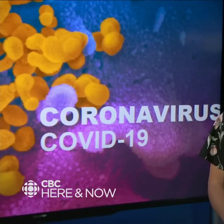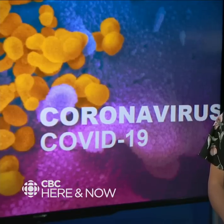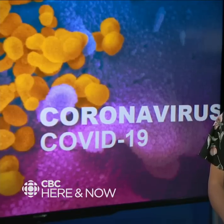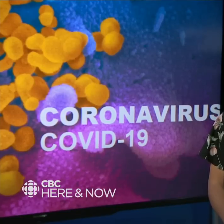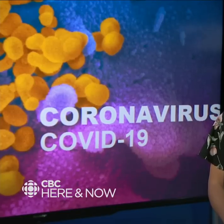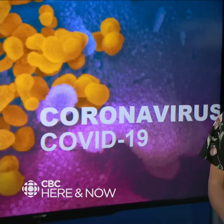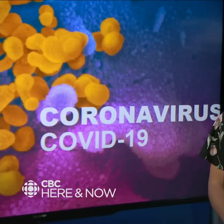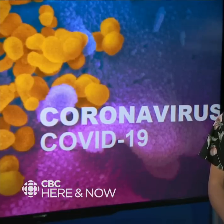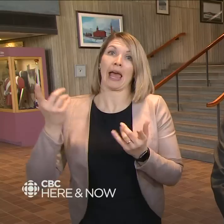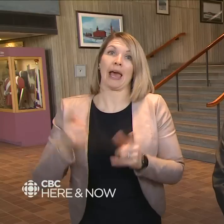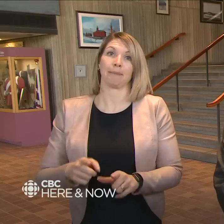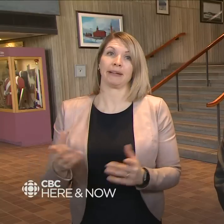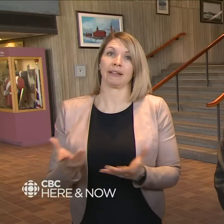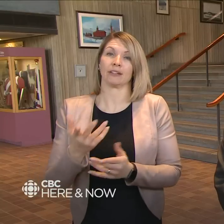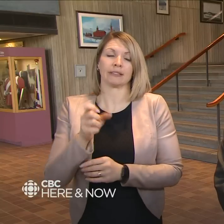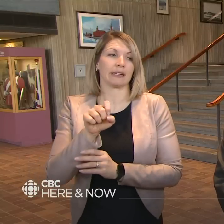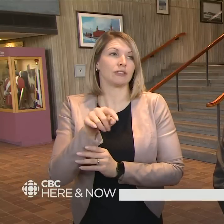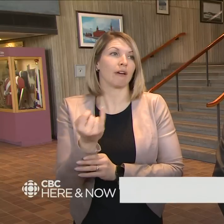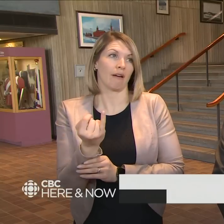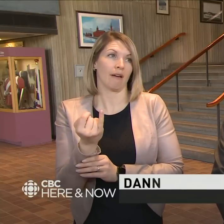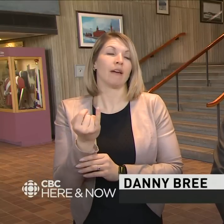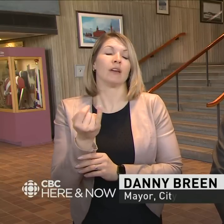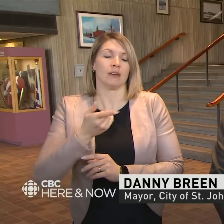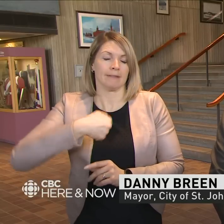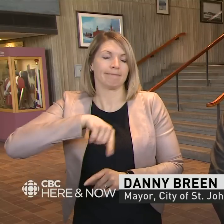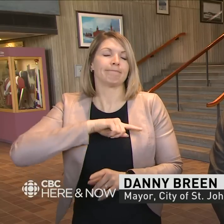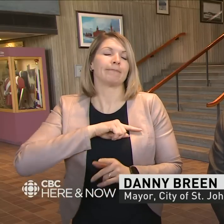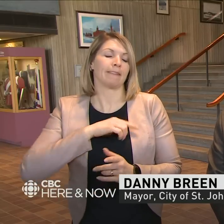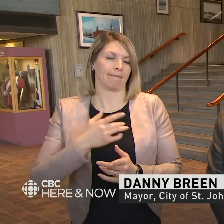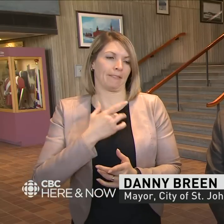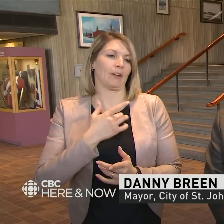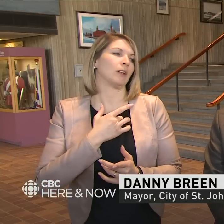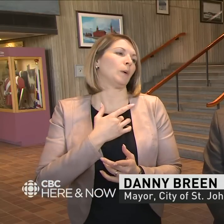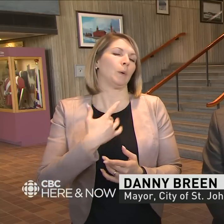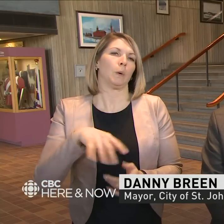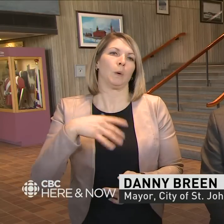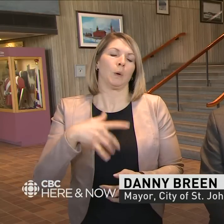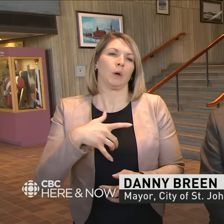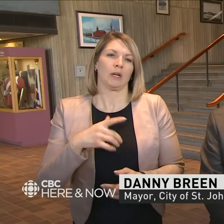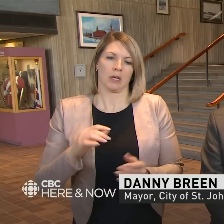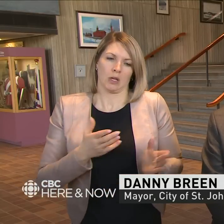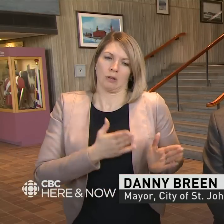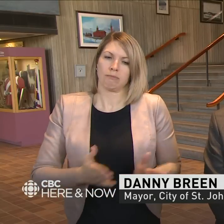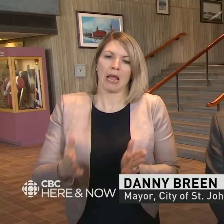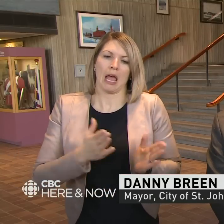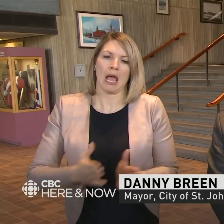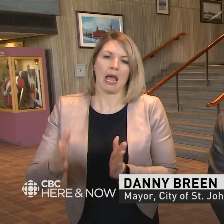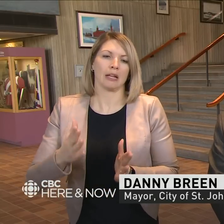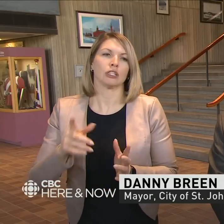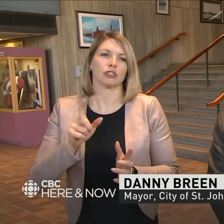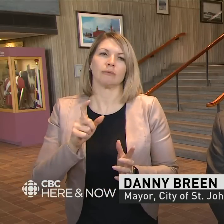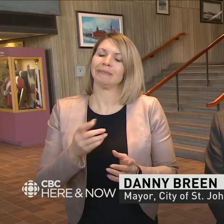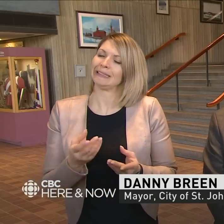QUICKLY SEND ASSISTANCE FROM THE STATE OF EMERGENCY IN JANUARY.